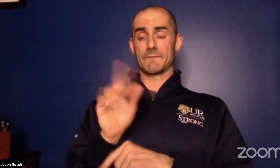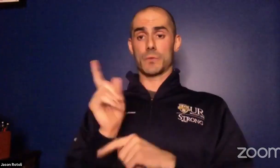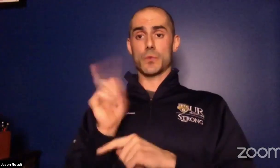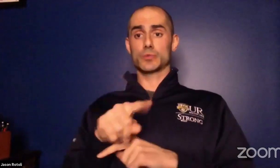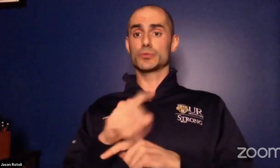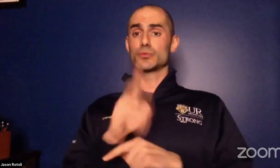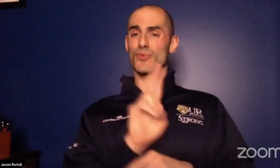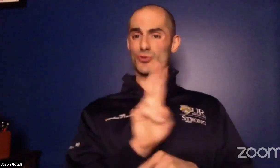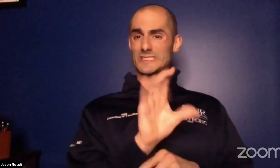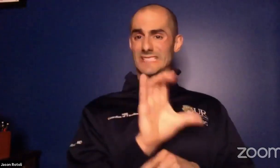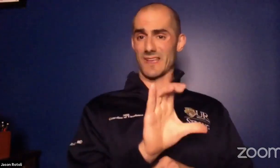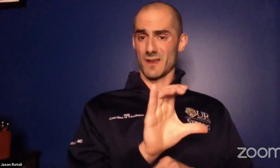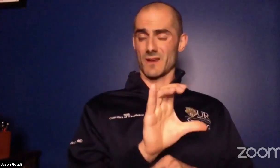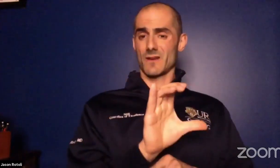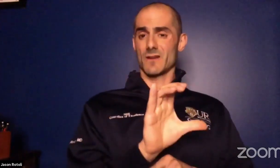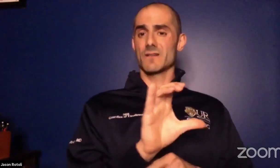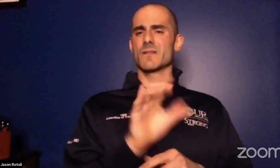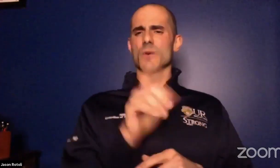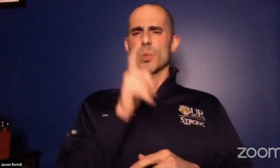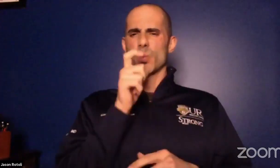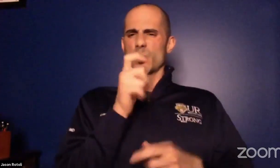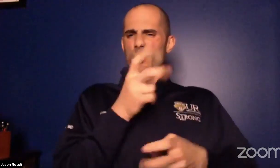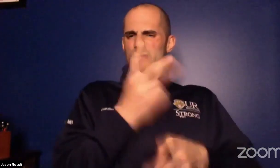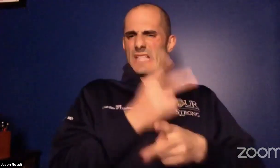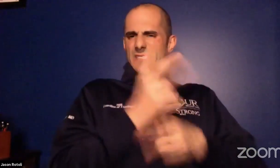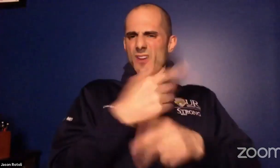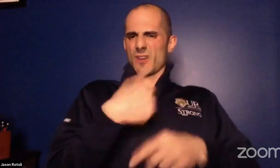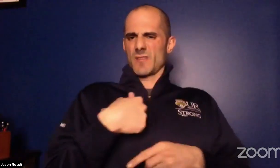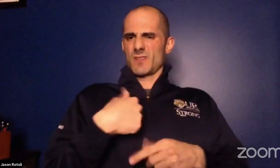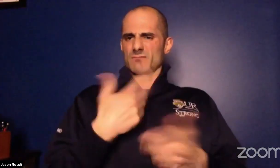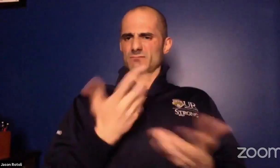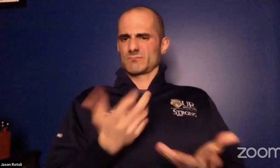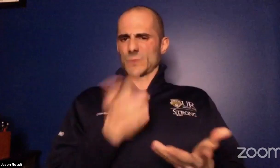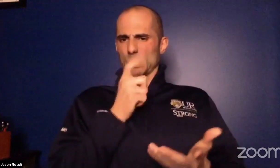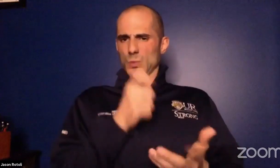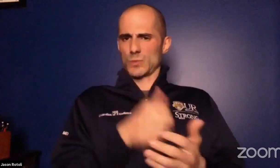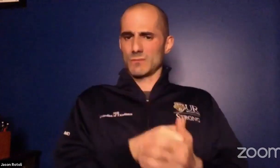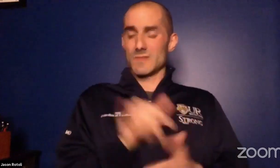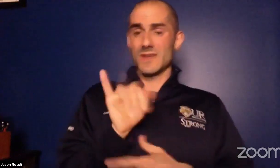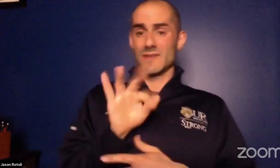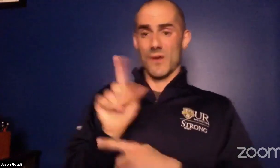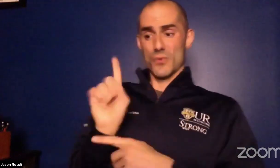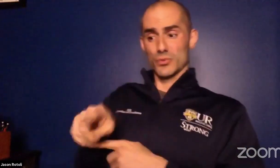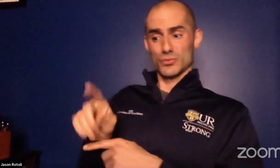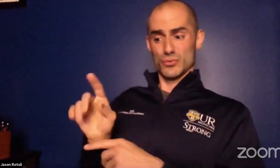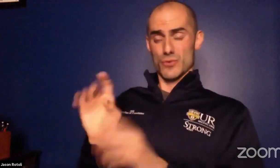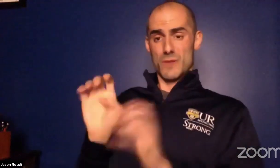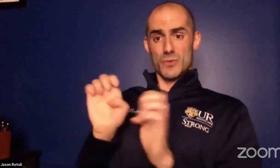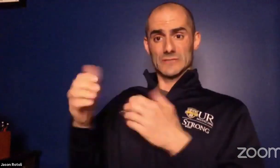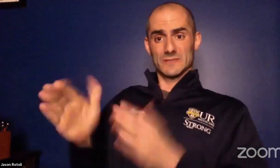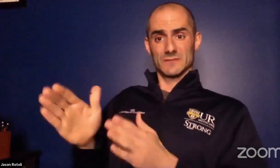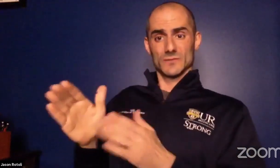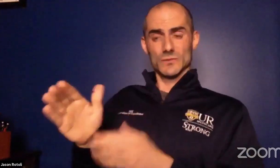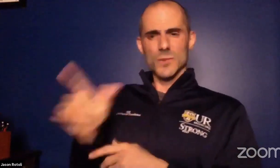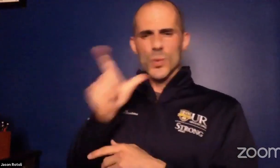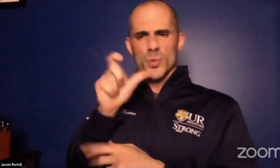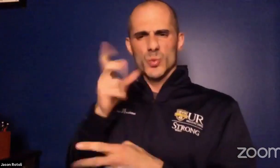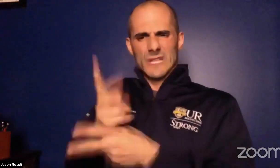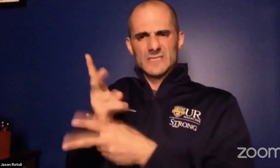or within your eyes. With that you need to go to the emergency room. But other minor lacerations or cuts can be